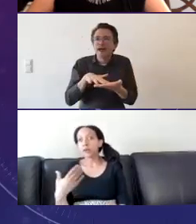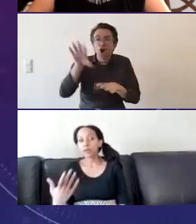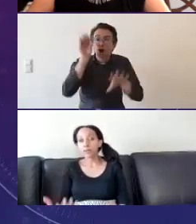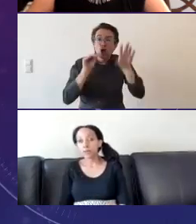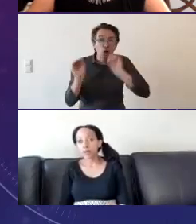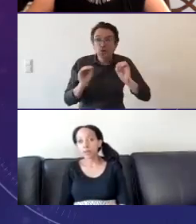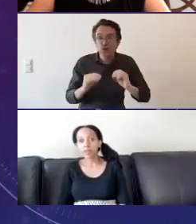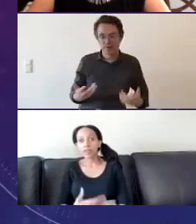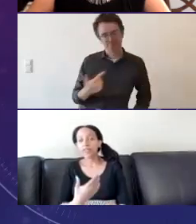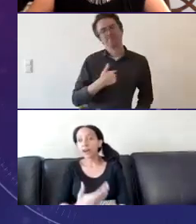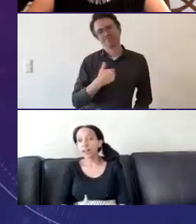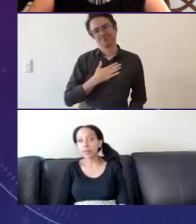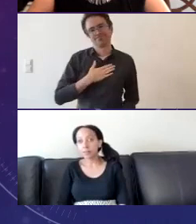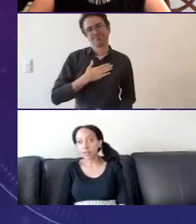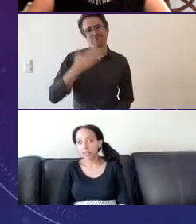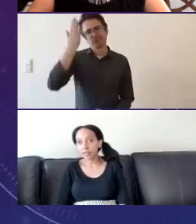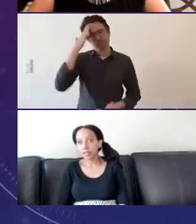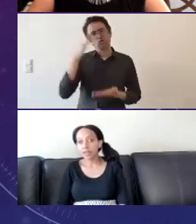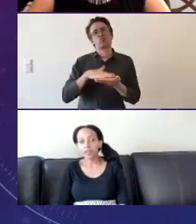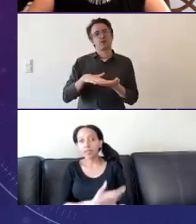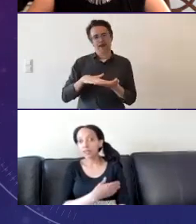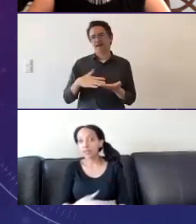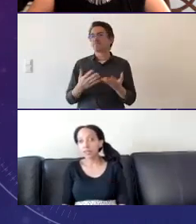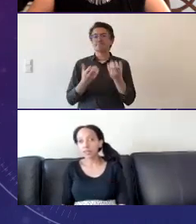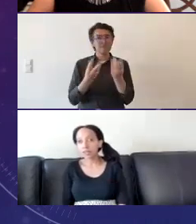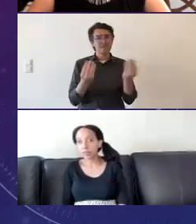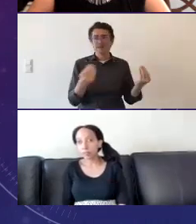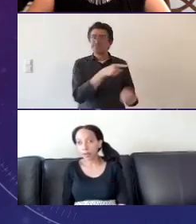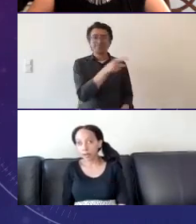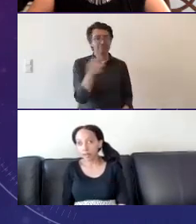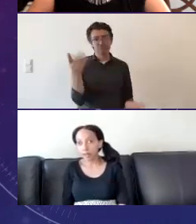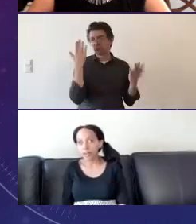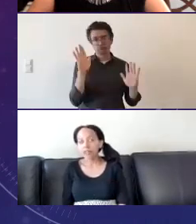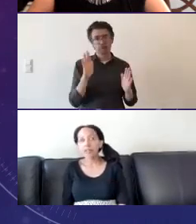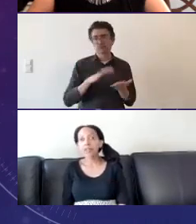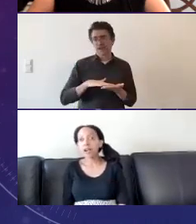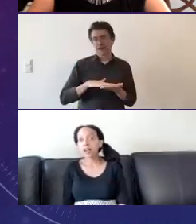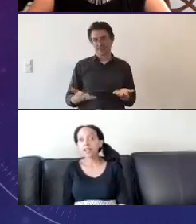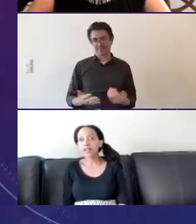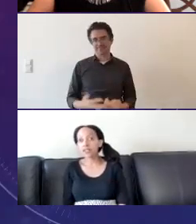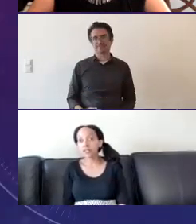words talking books there's no need to learn Braille so a lot of teachers are